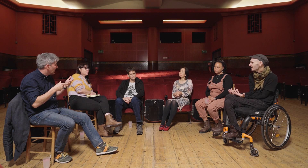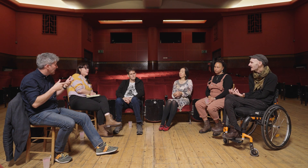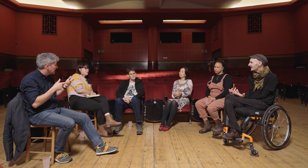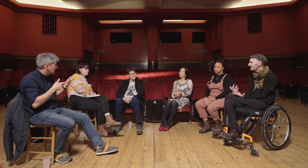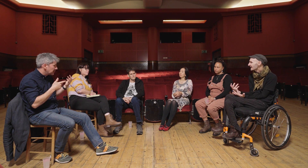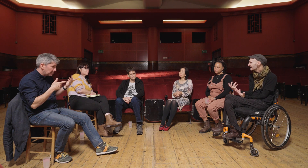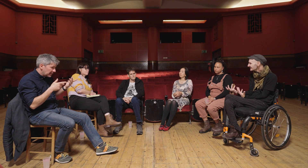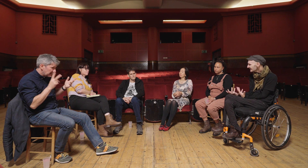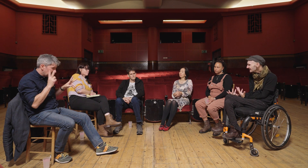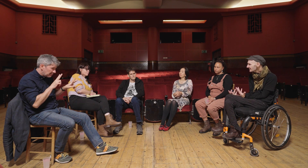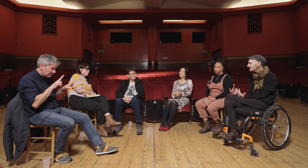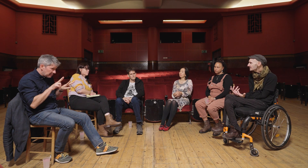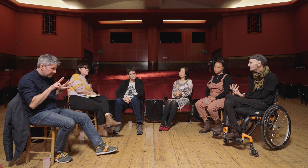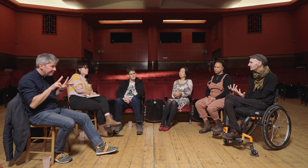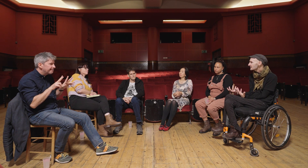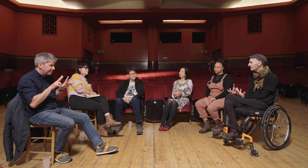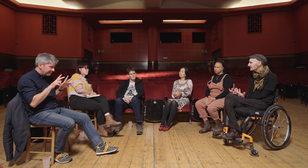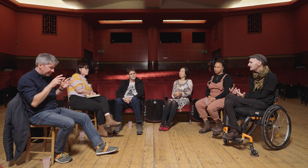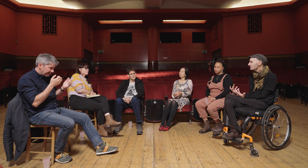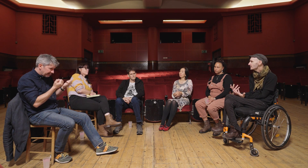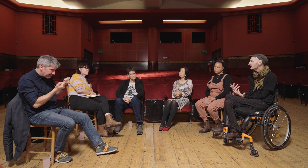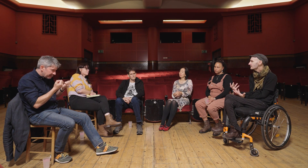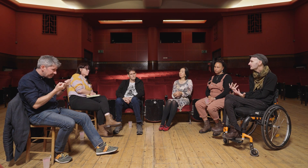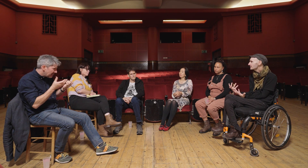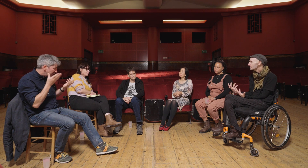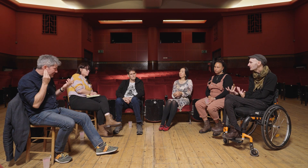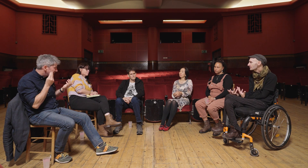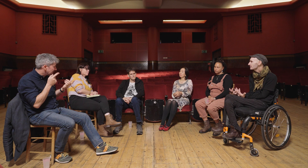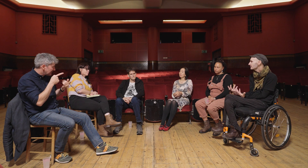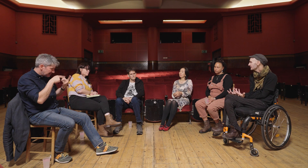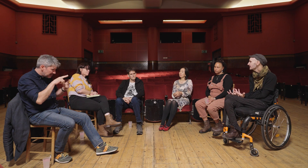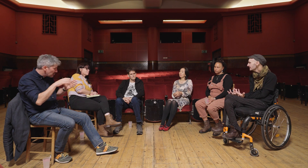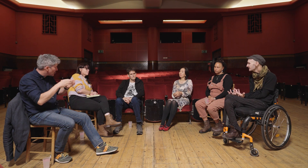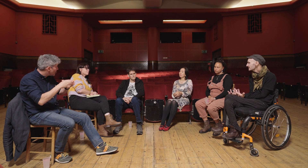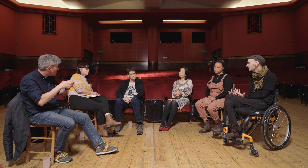and listening to what the space and what the group needs